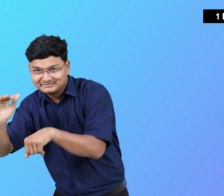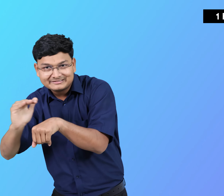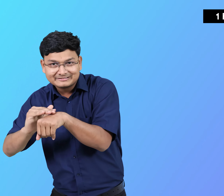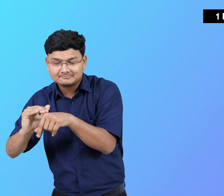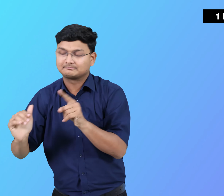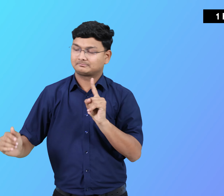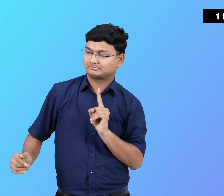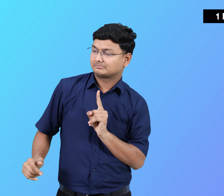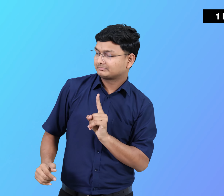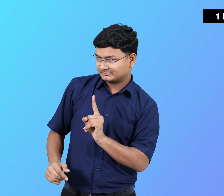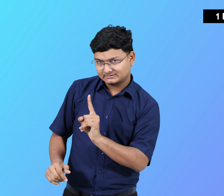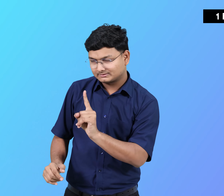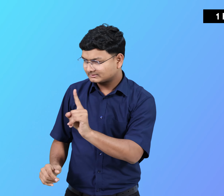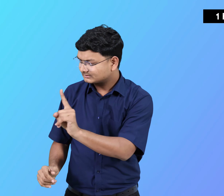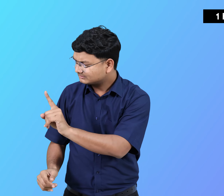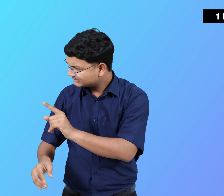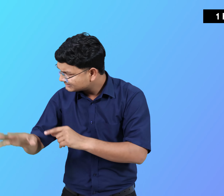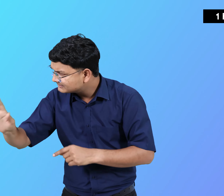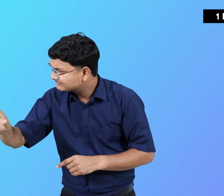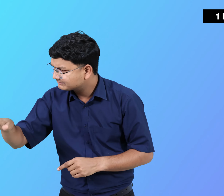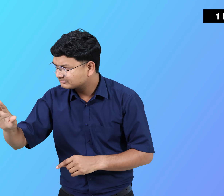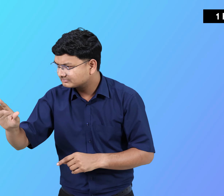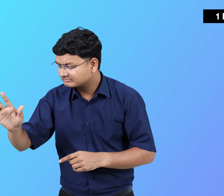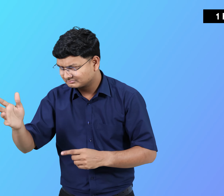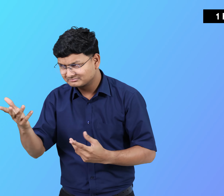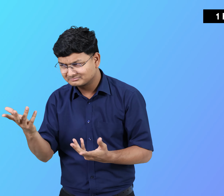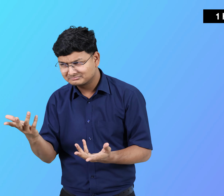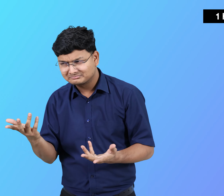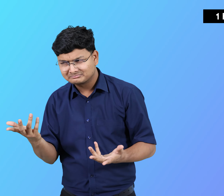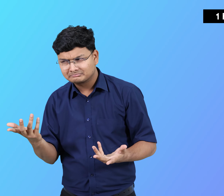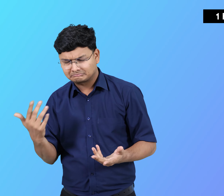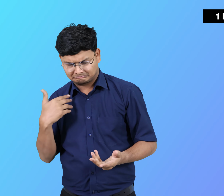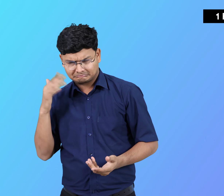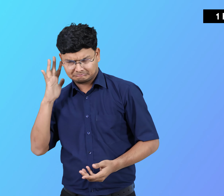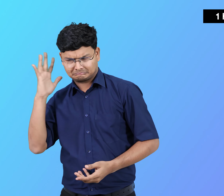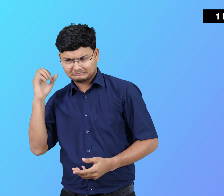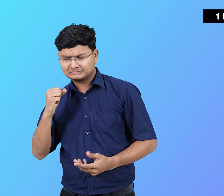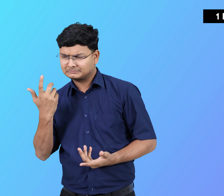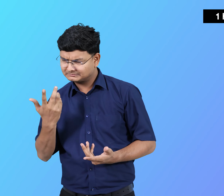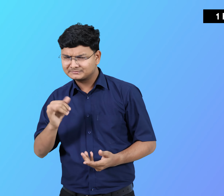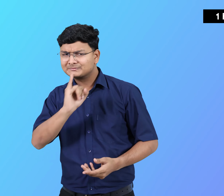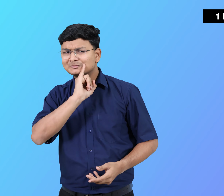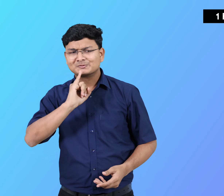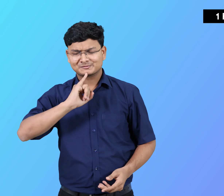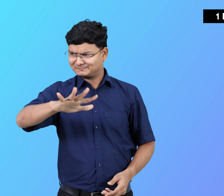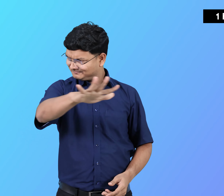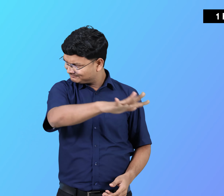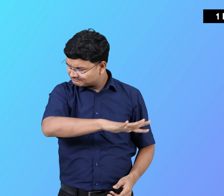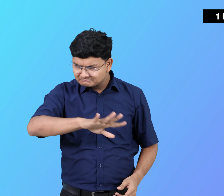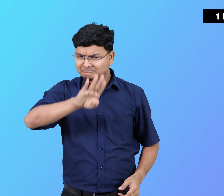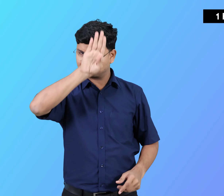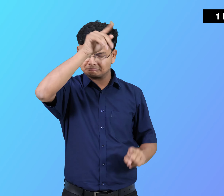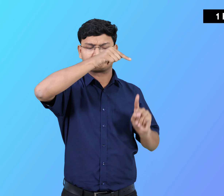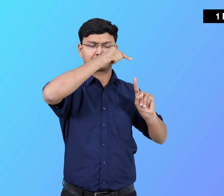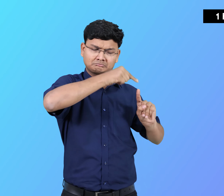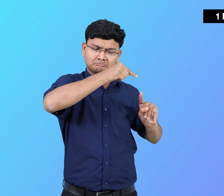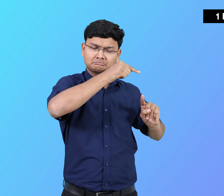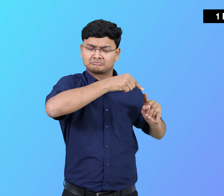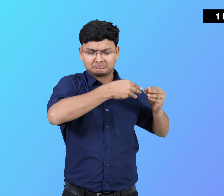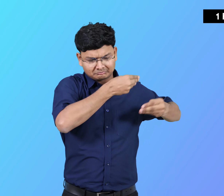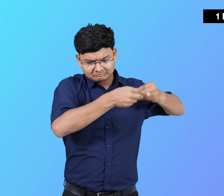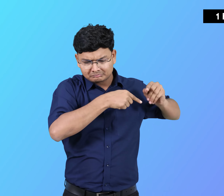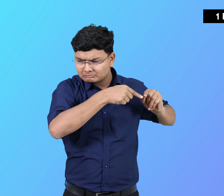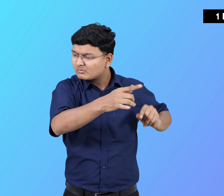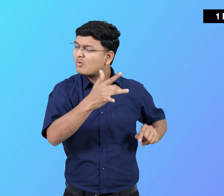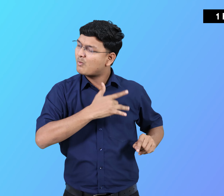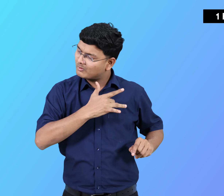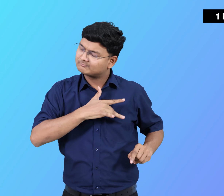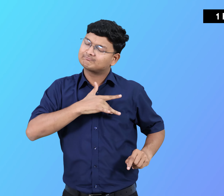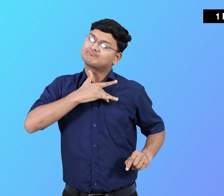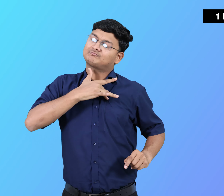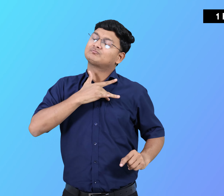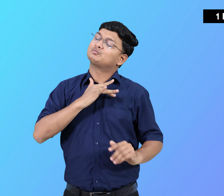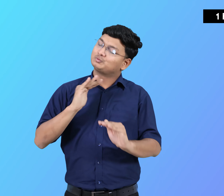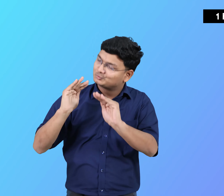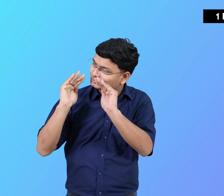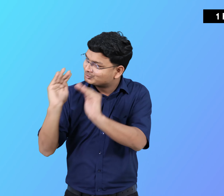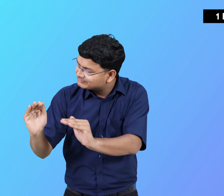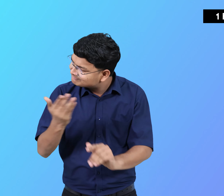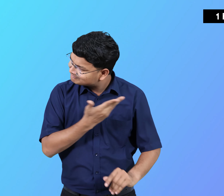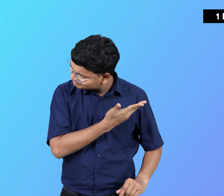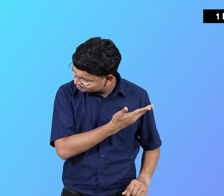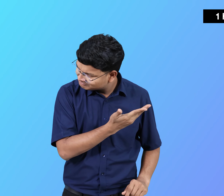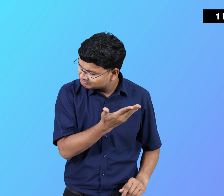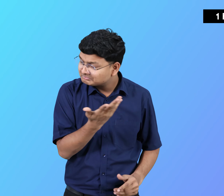His servants said to him, “We heard that the kings of Israel are merciful.